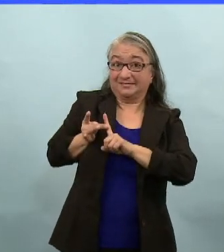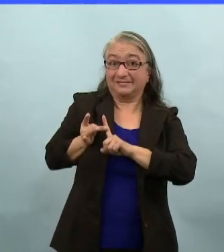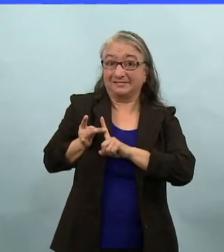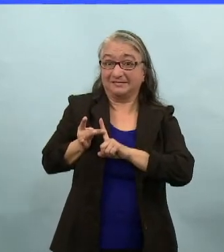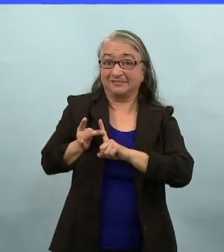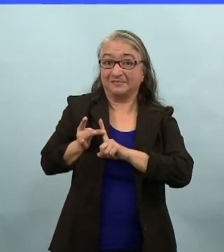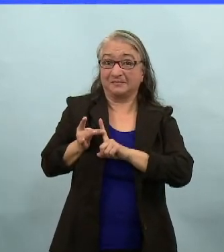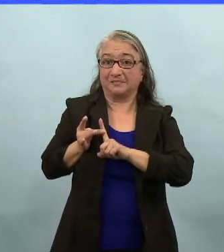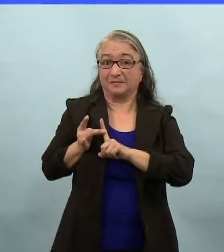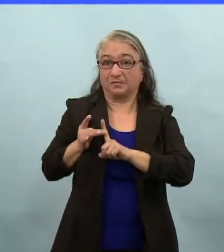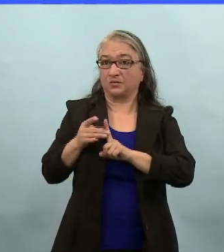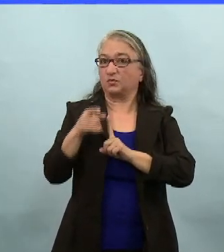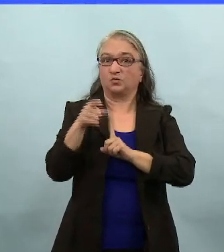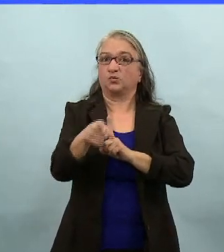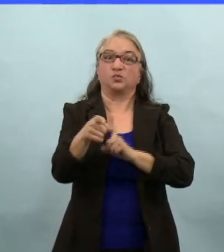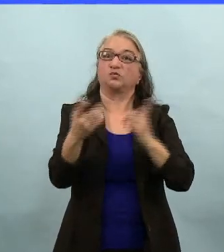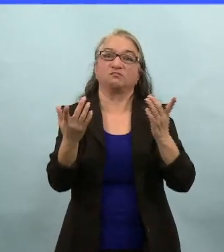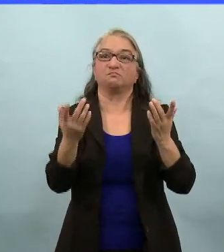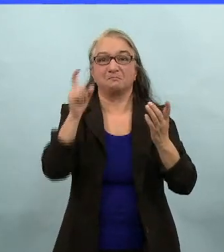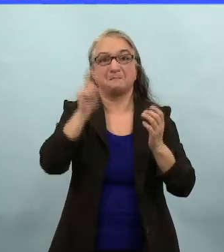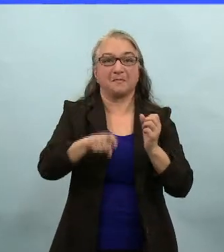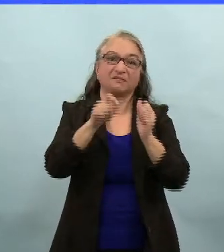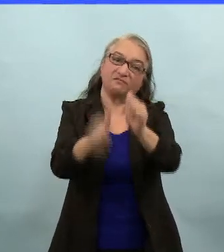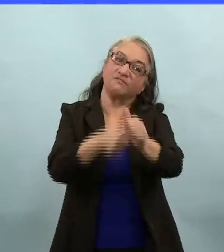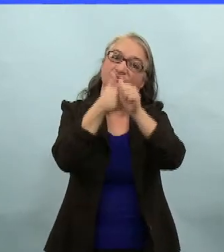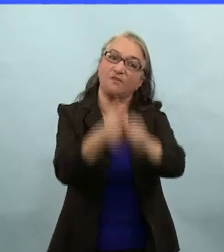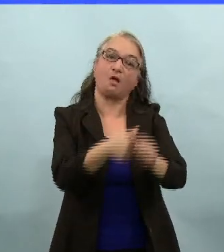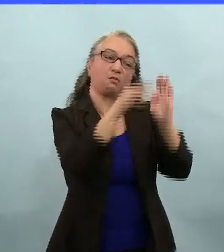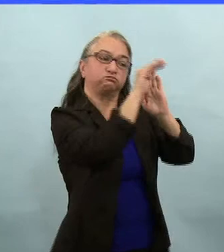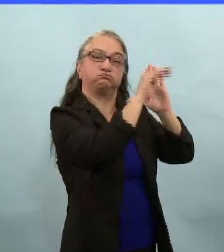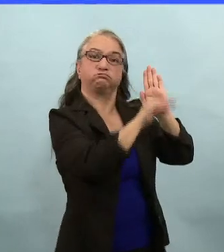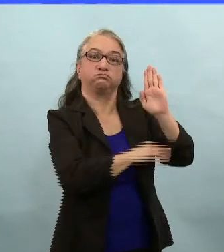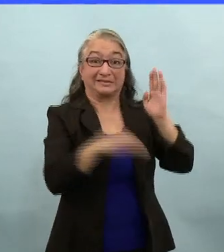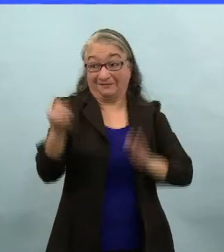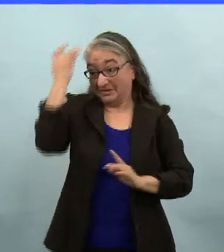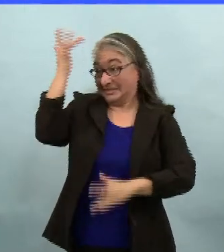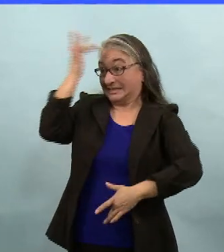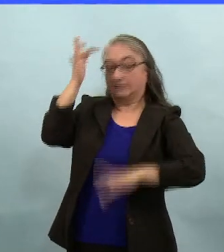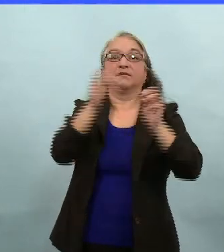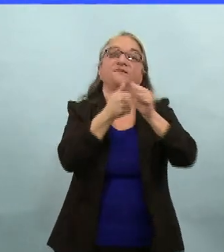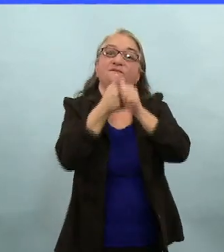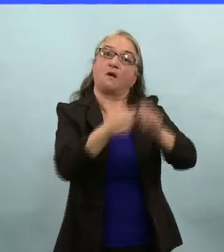you must follow all public health orders and complete your period of self-isolation prior